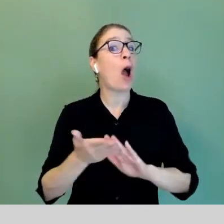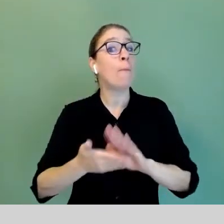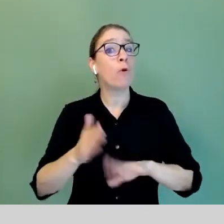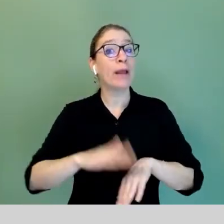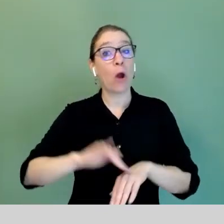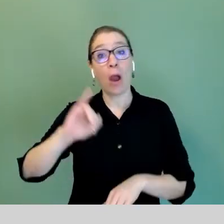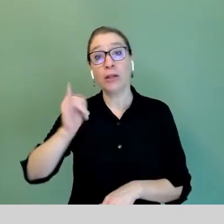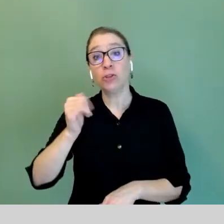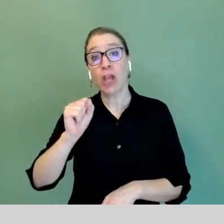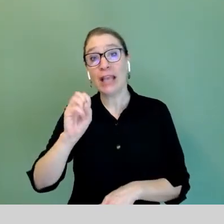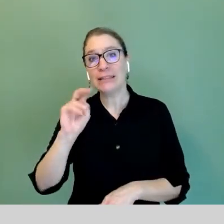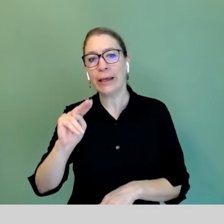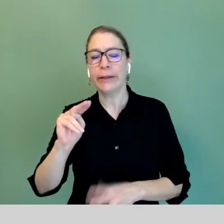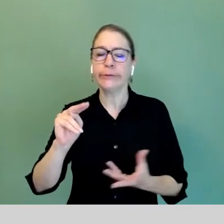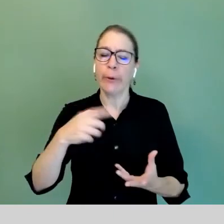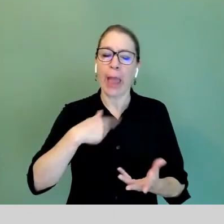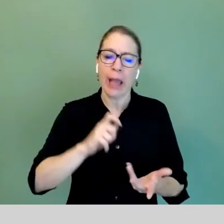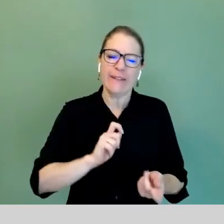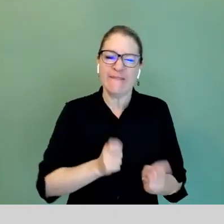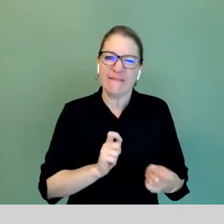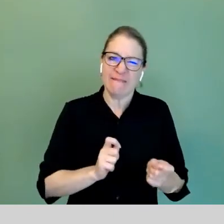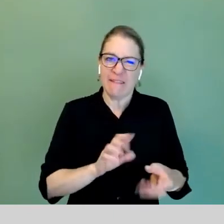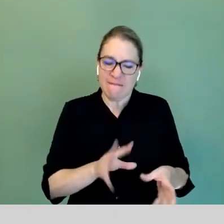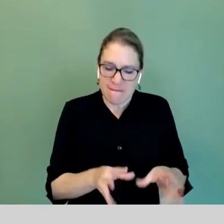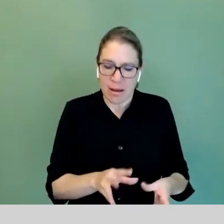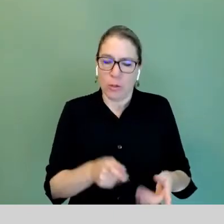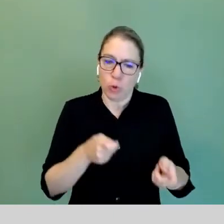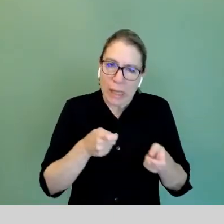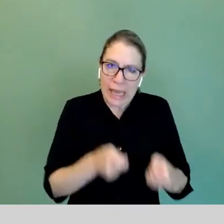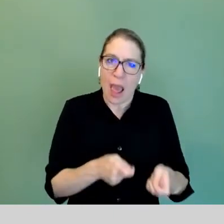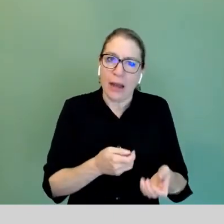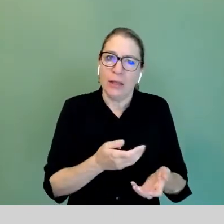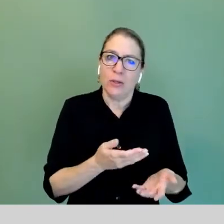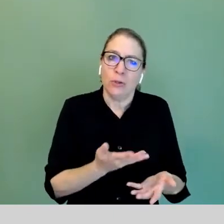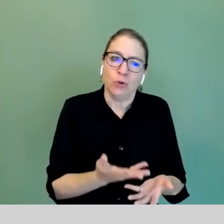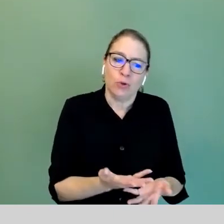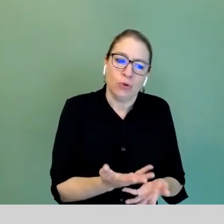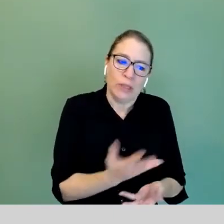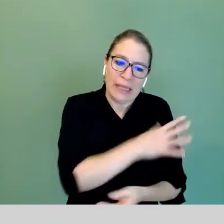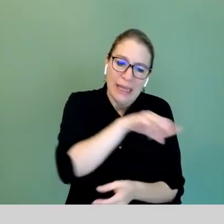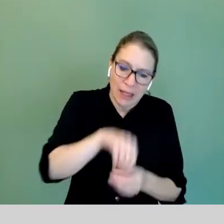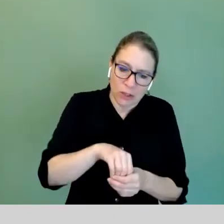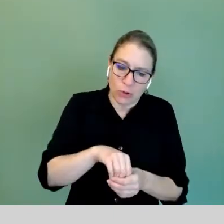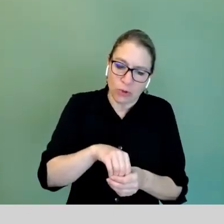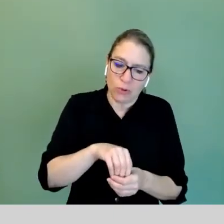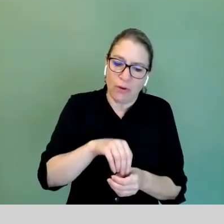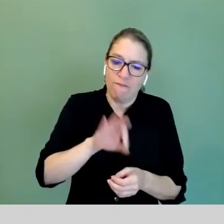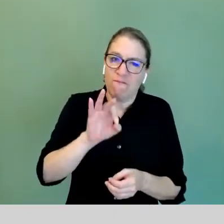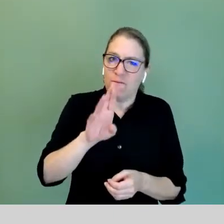so I had to do a little bit of fiddling here to like actually get things into a dataframe format.